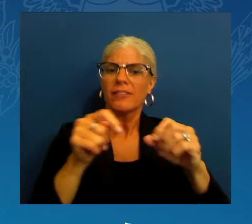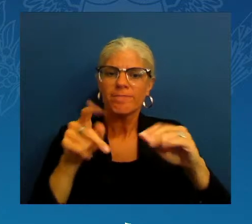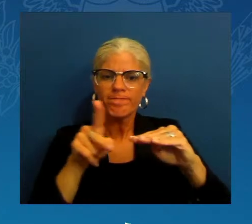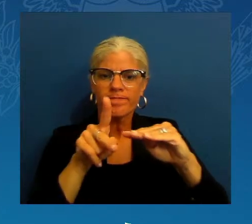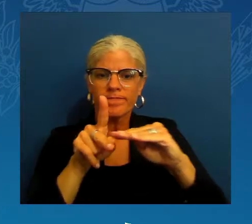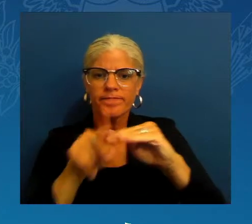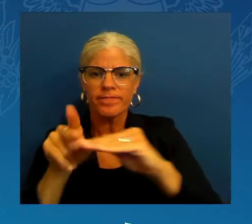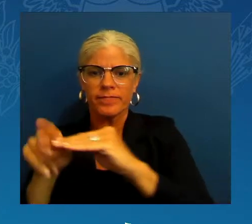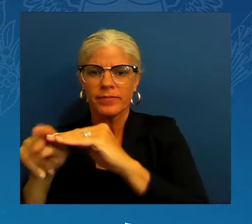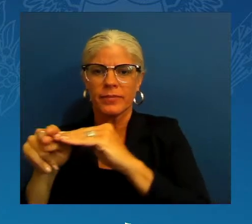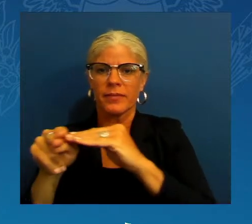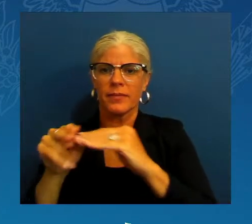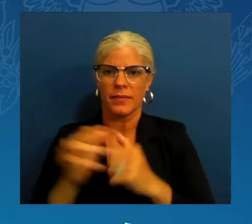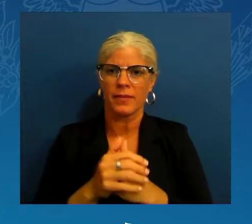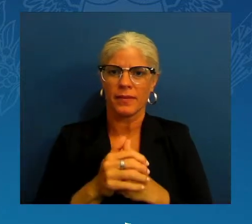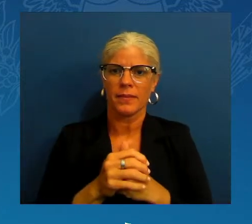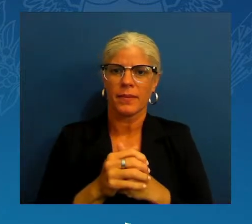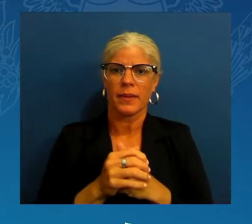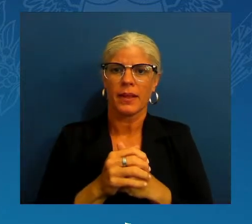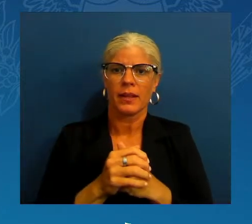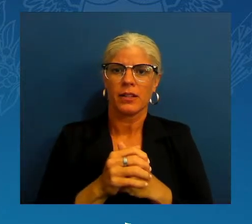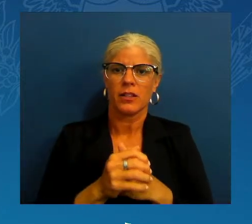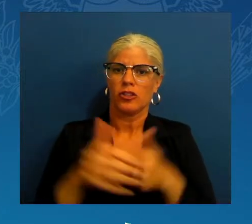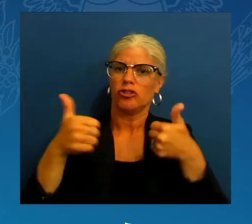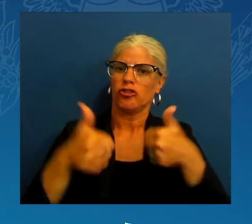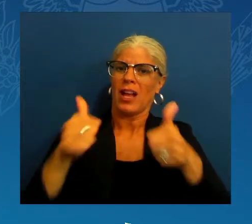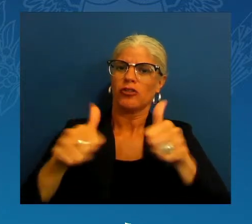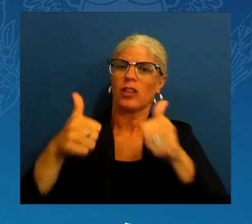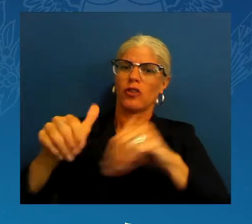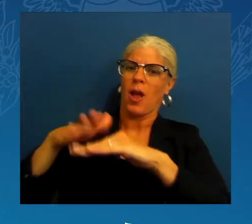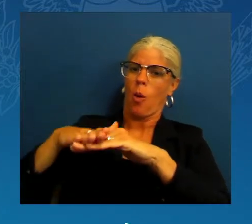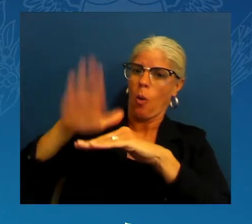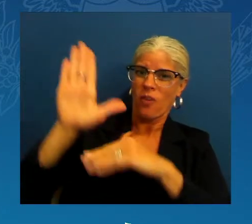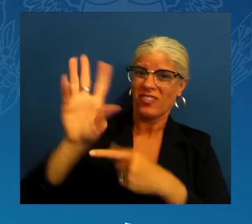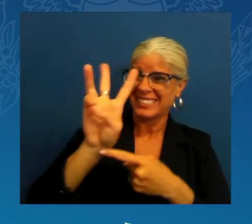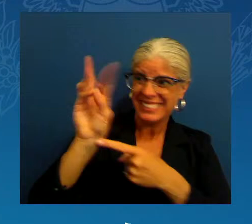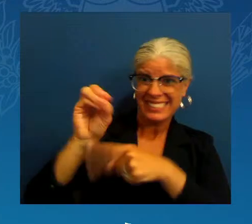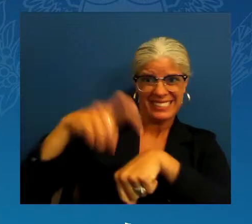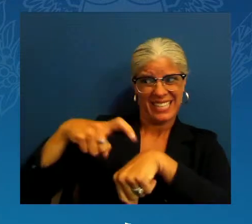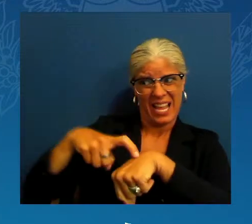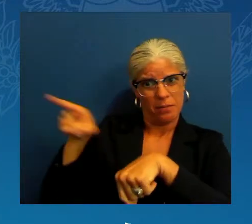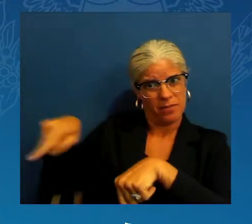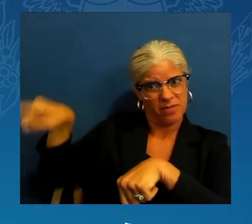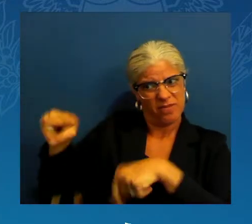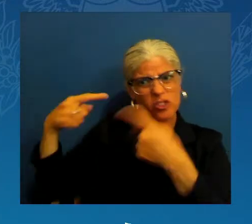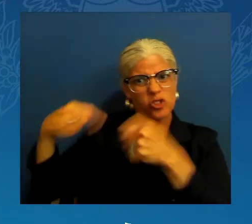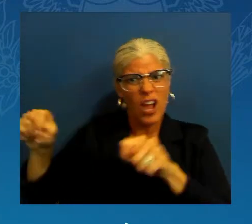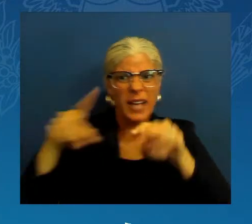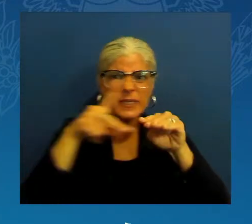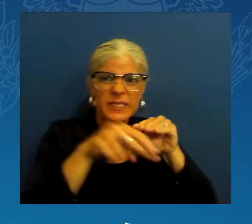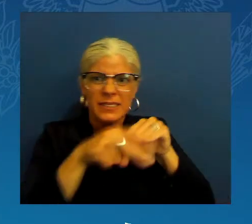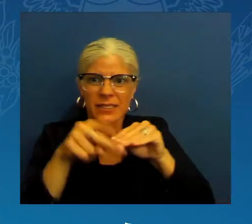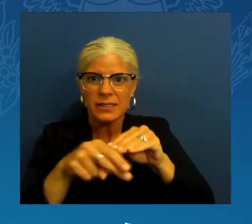when insurance companies had the power to deny people with preexisting conditions. Remember what that was?